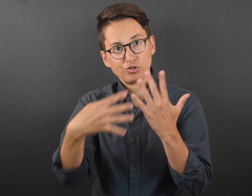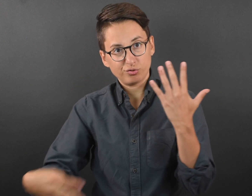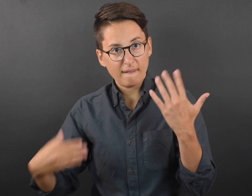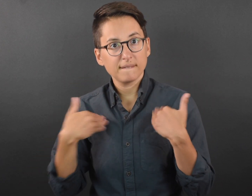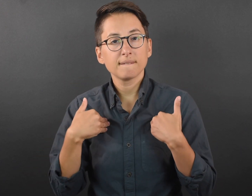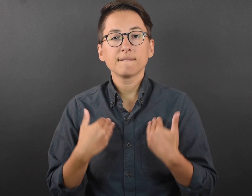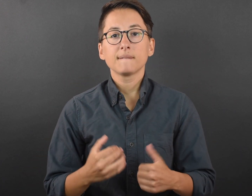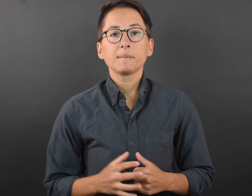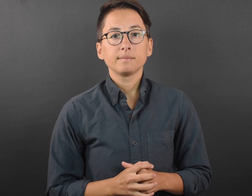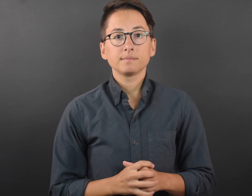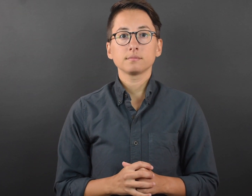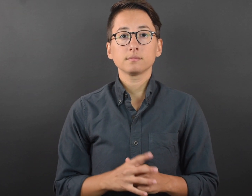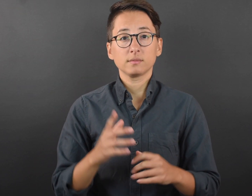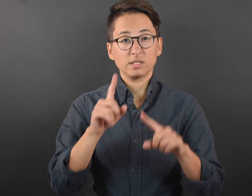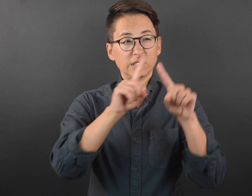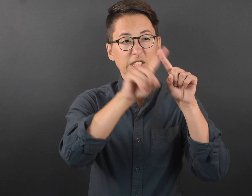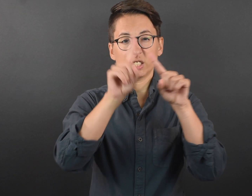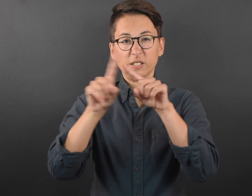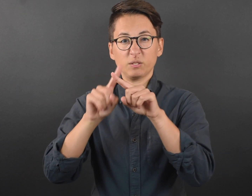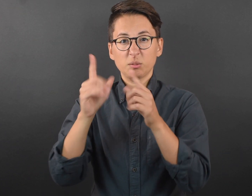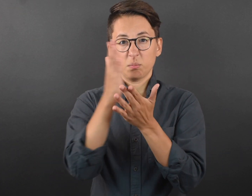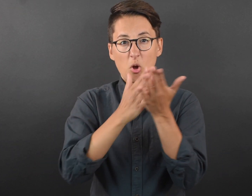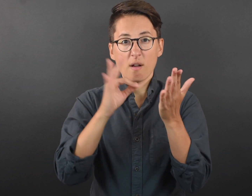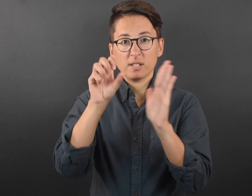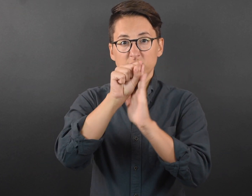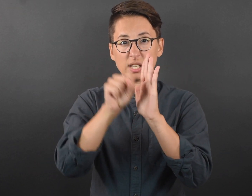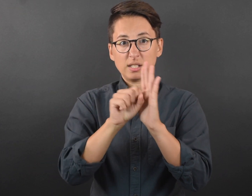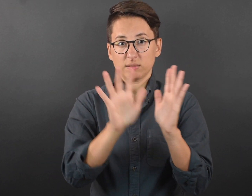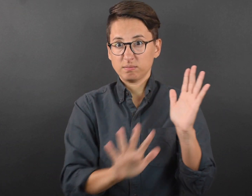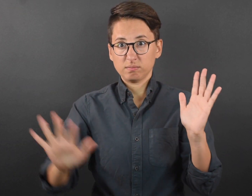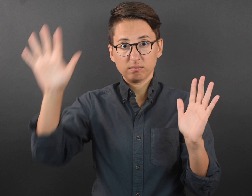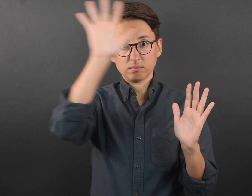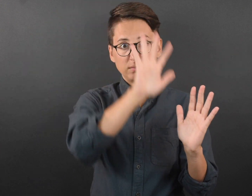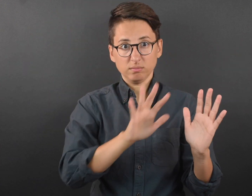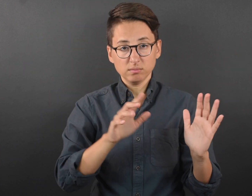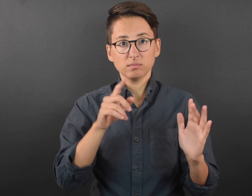variant, and others. We have seen clusters of variant cases in